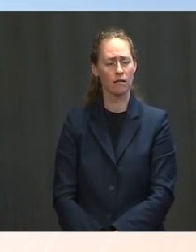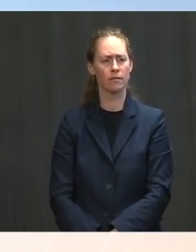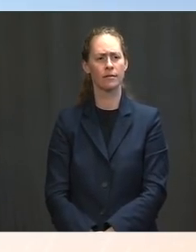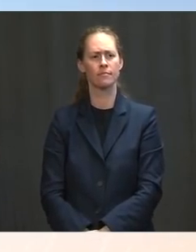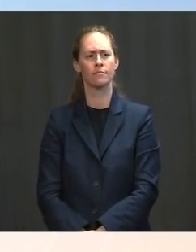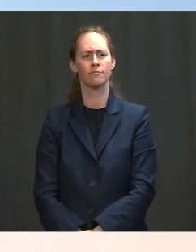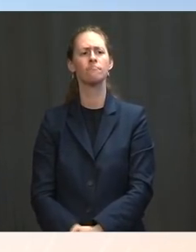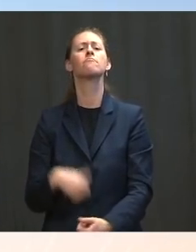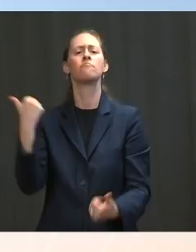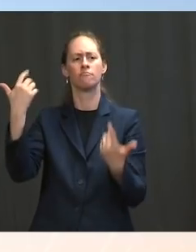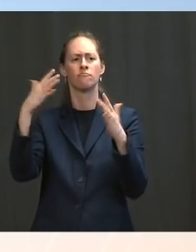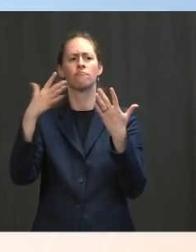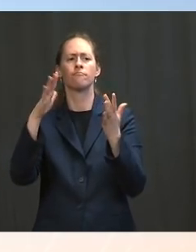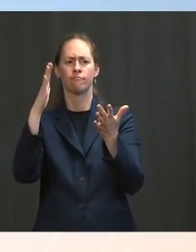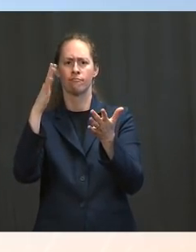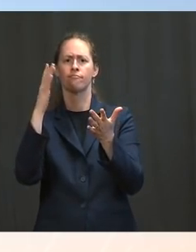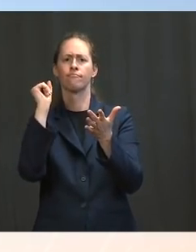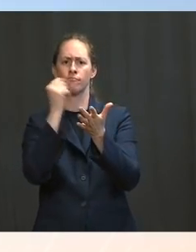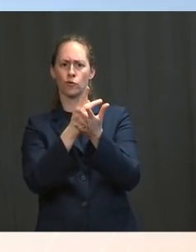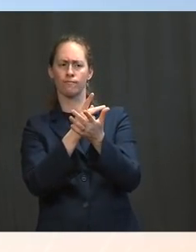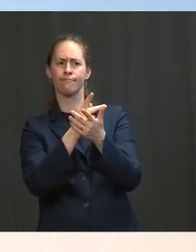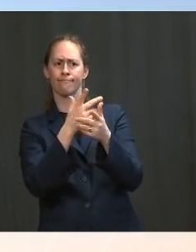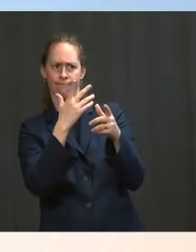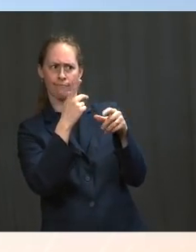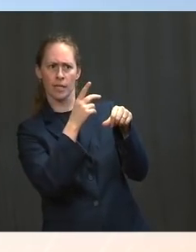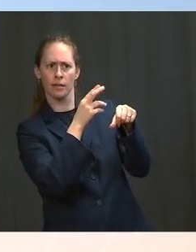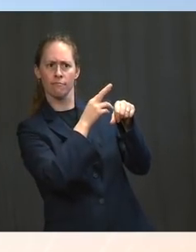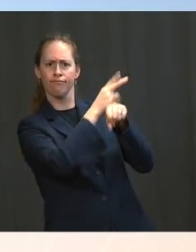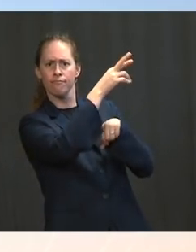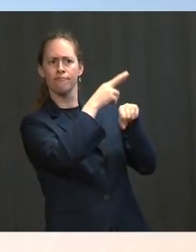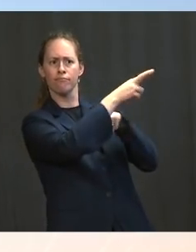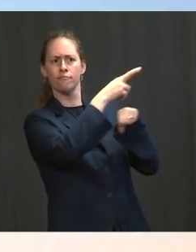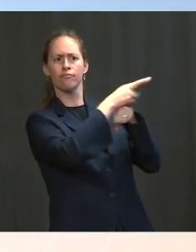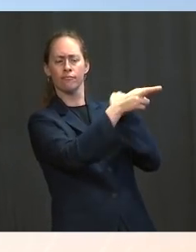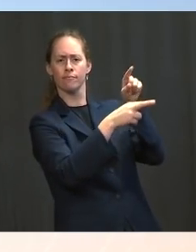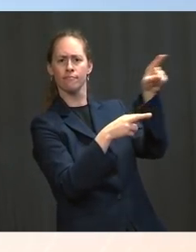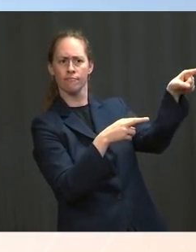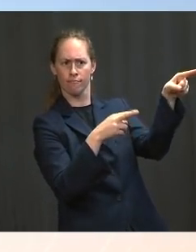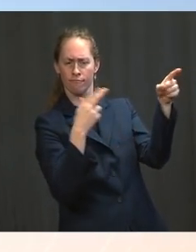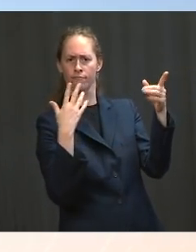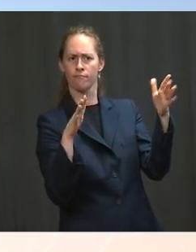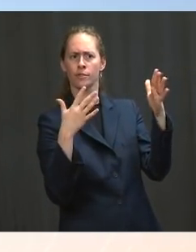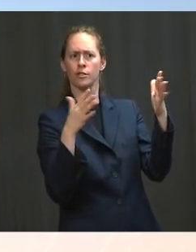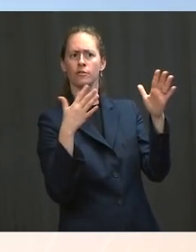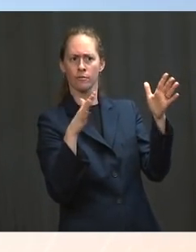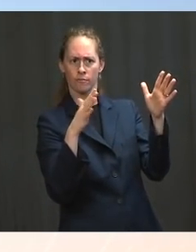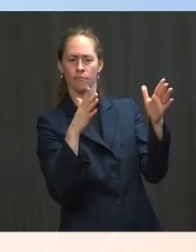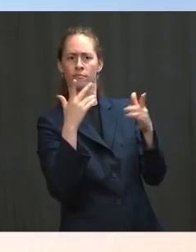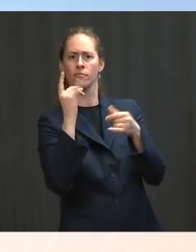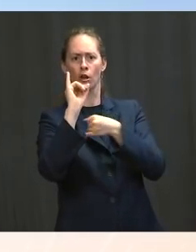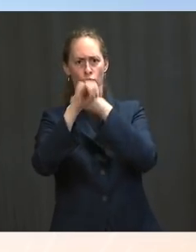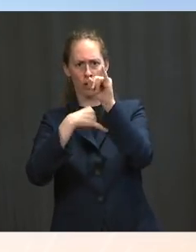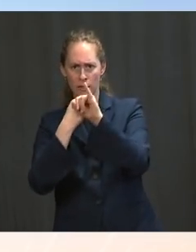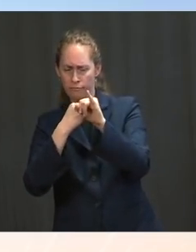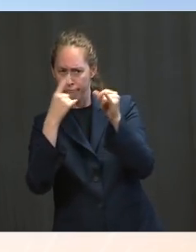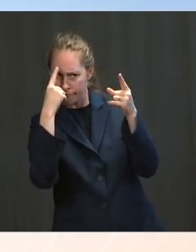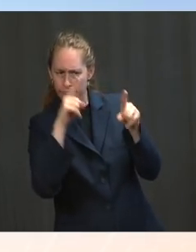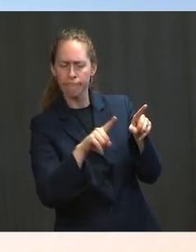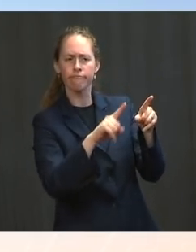one, with the full authority -- legal authority -- U.S. legal authority and international authority, because -- and in a way that was proportionate